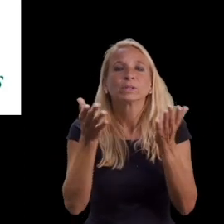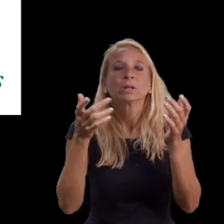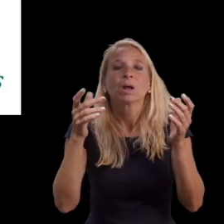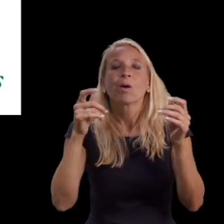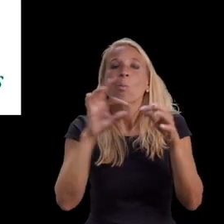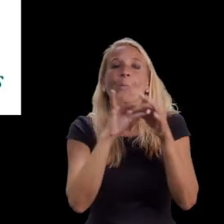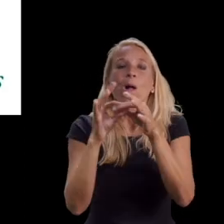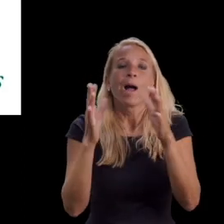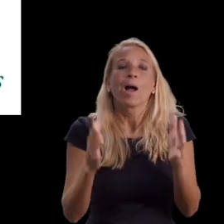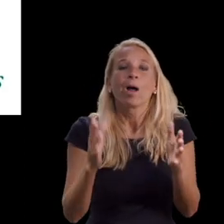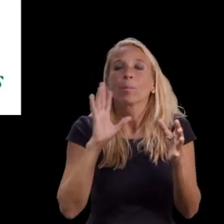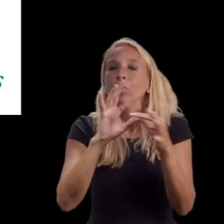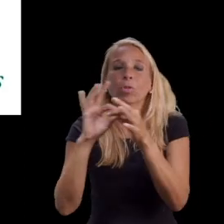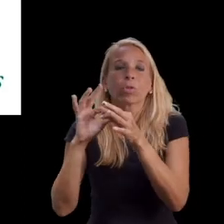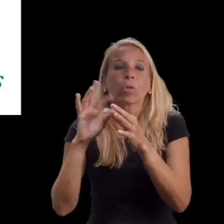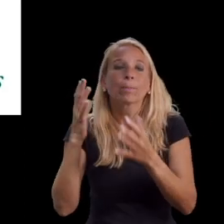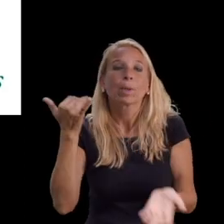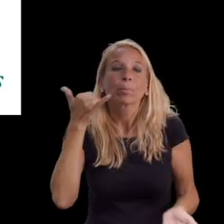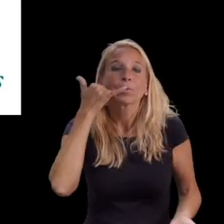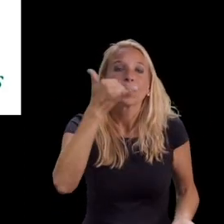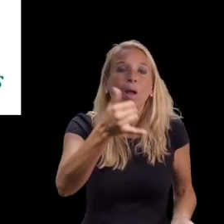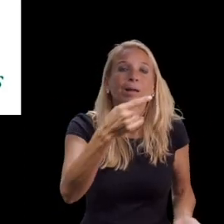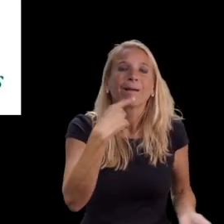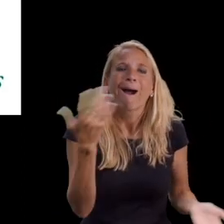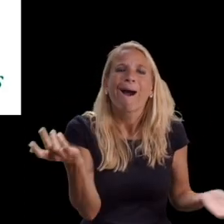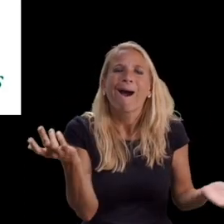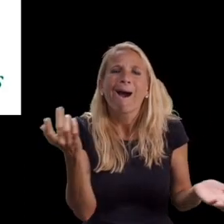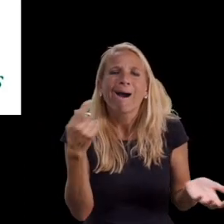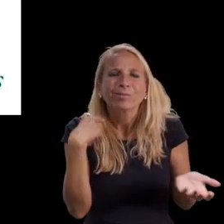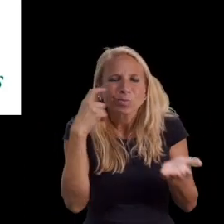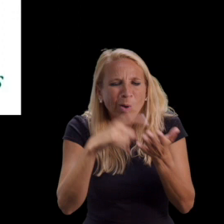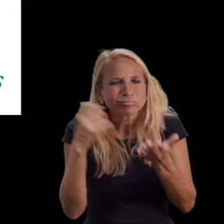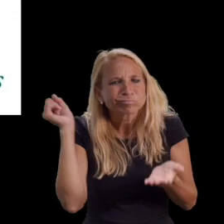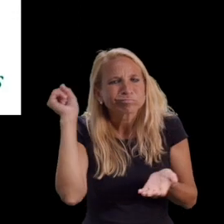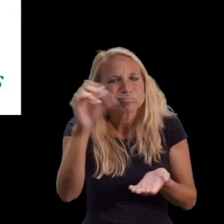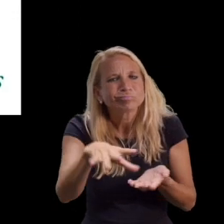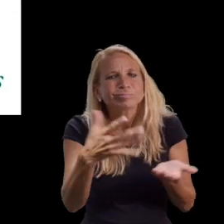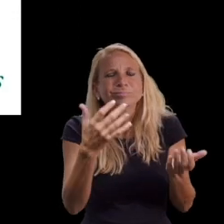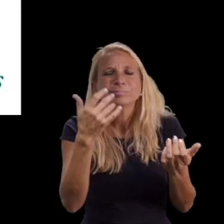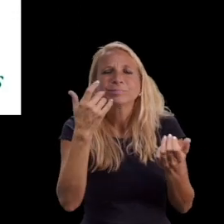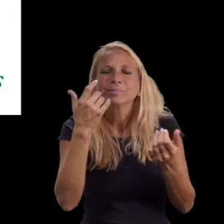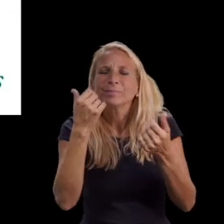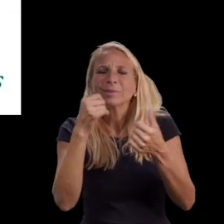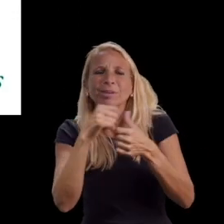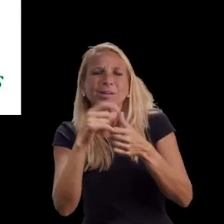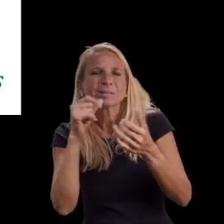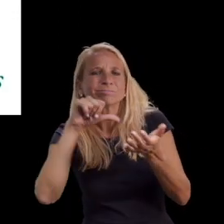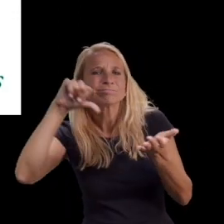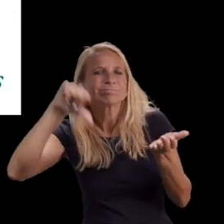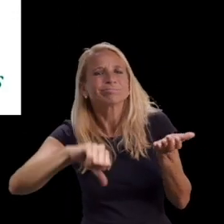with the managed care company may call you and say, we notice that it has been delivered